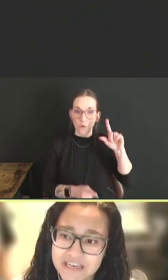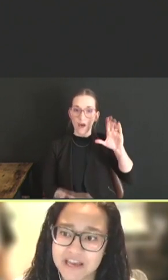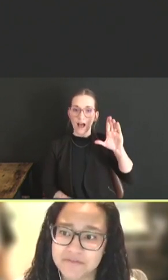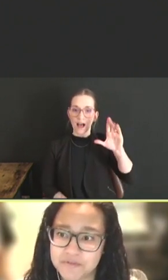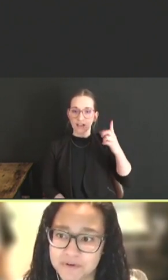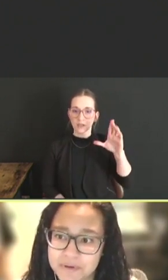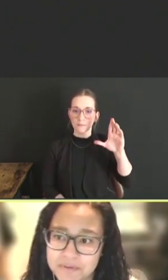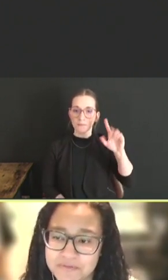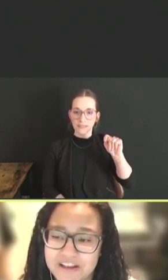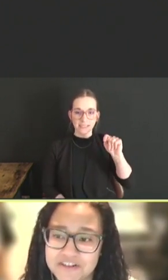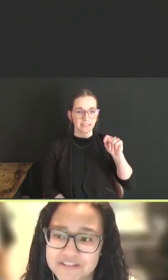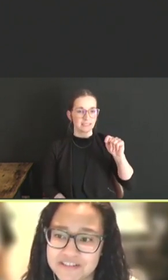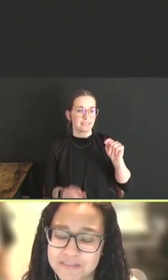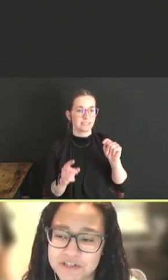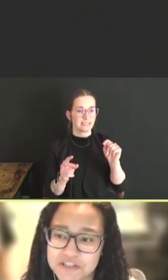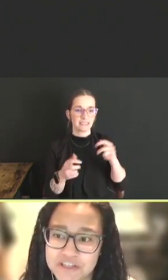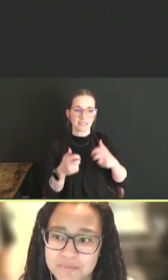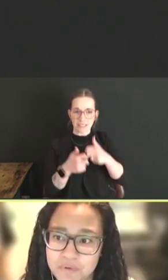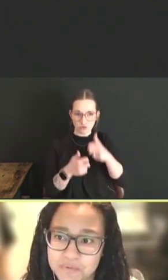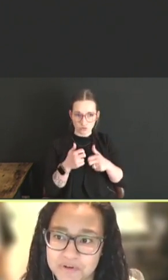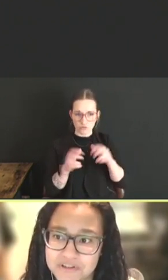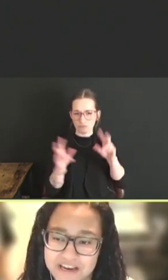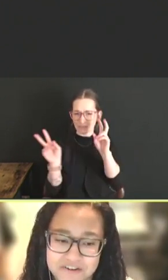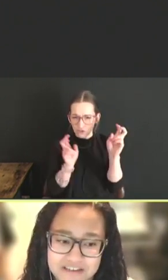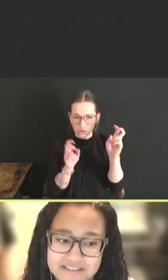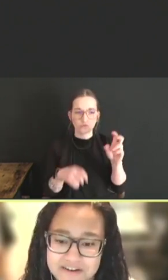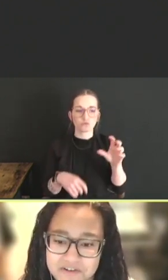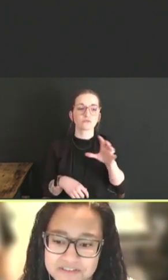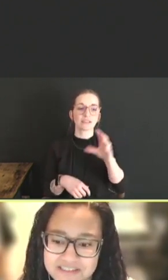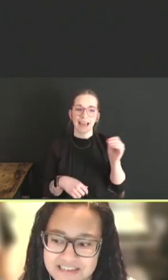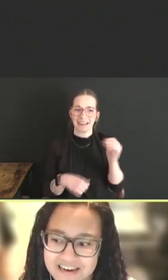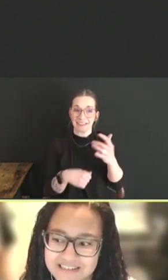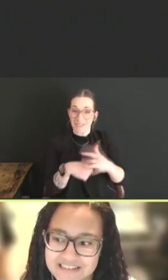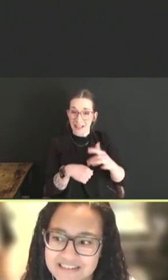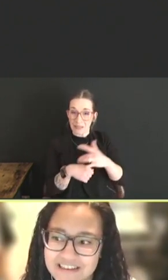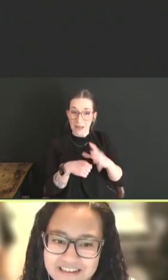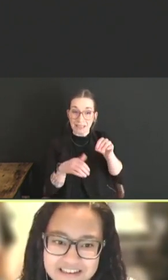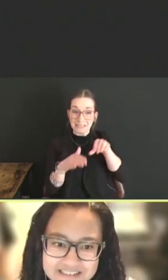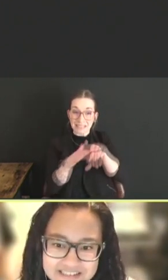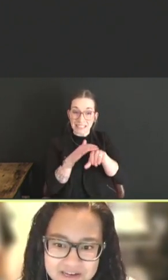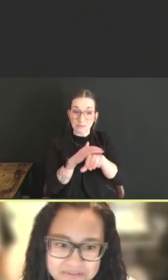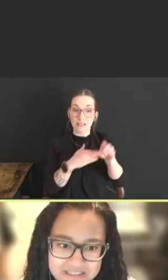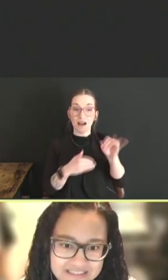of affirming providers, especially in the more rural areas of our state. Next slide, please.